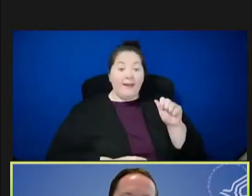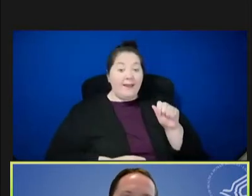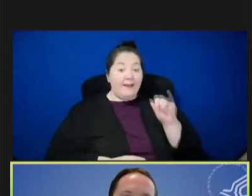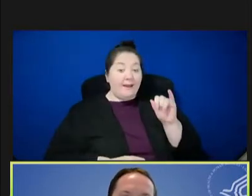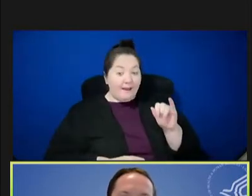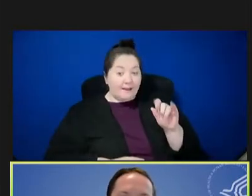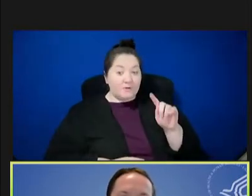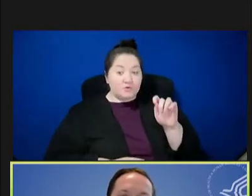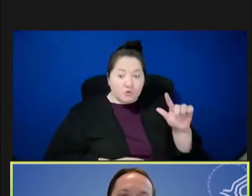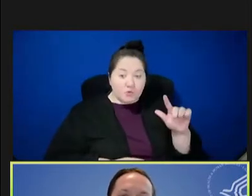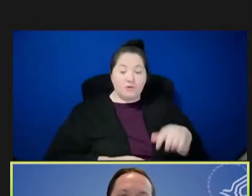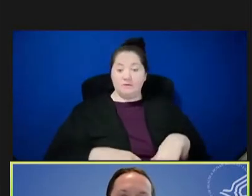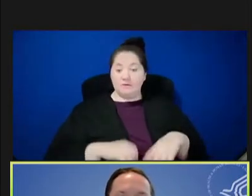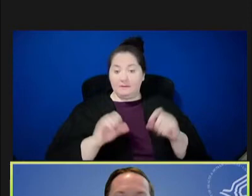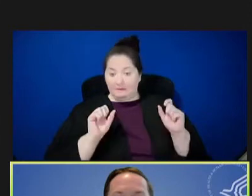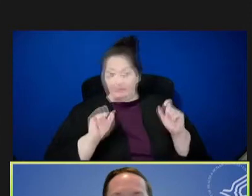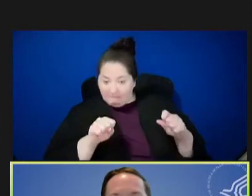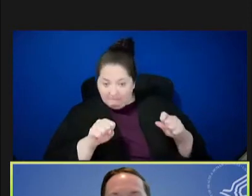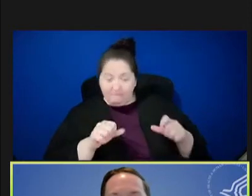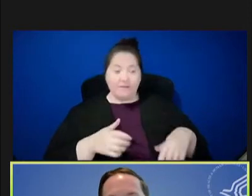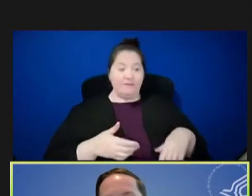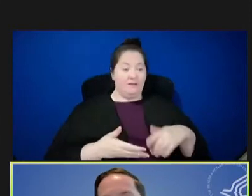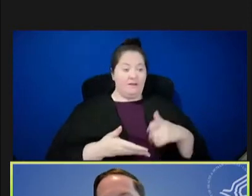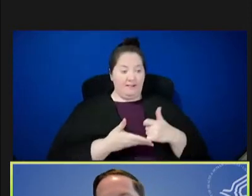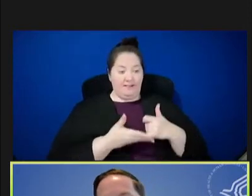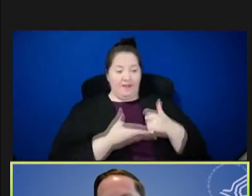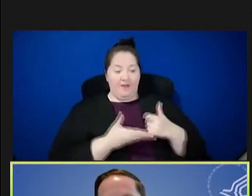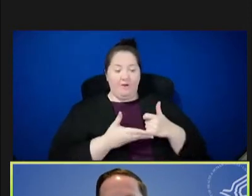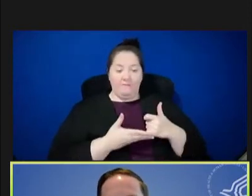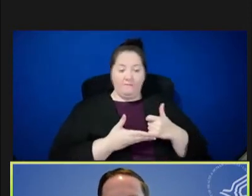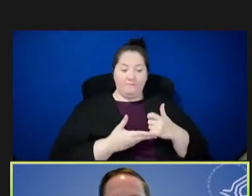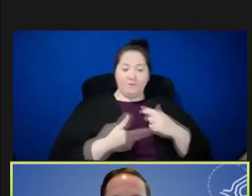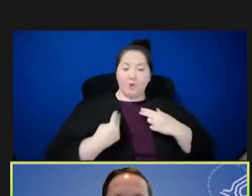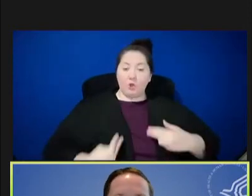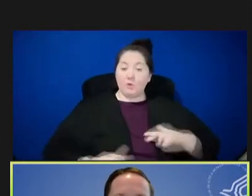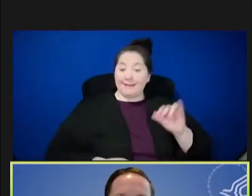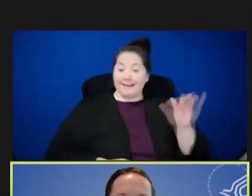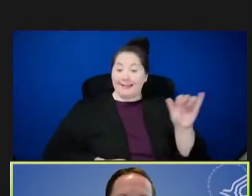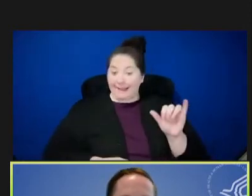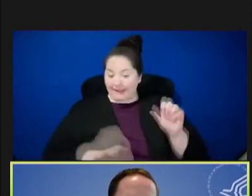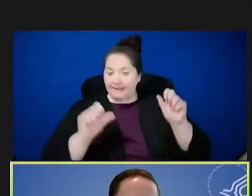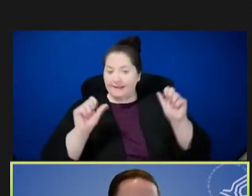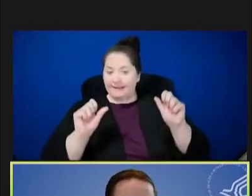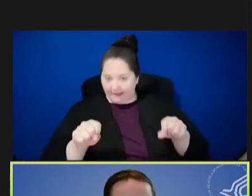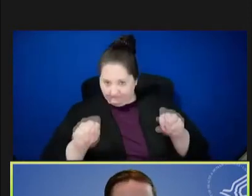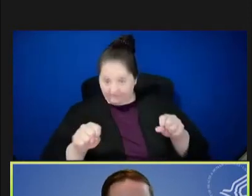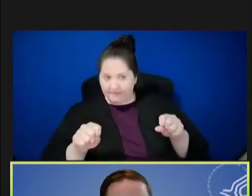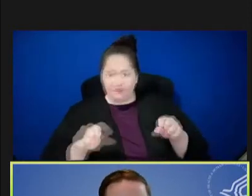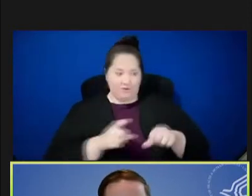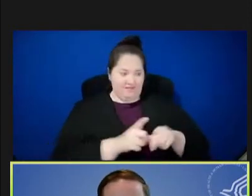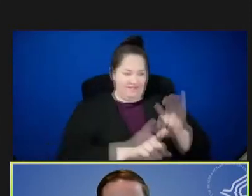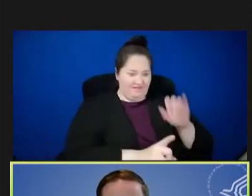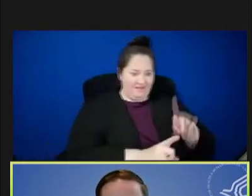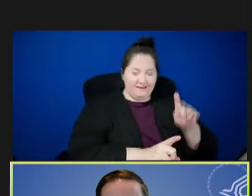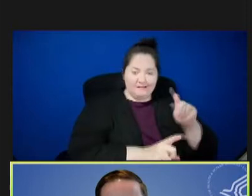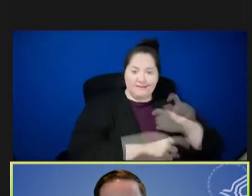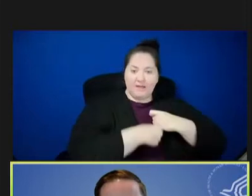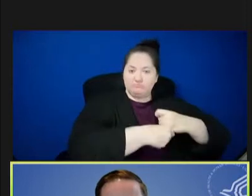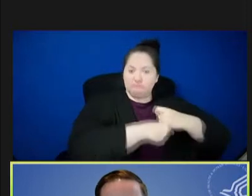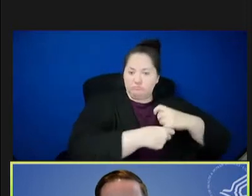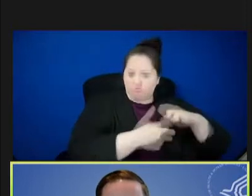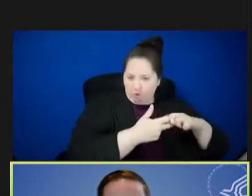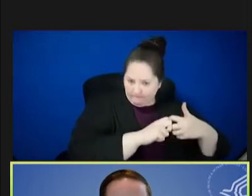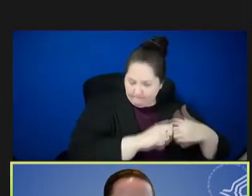to help us bring human-like capabilities to this data generation problem. And this problem exists